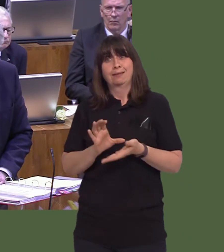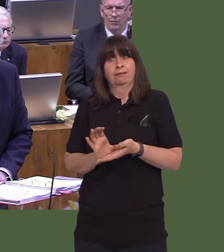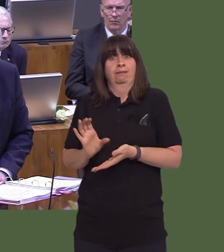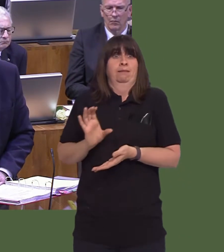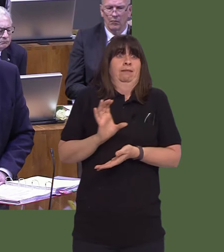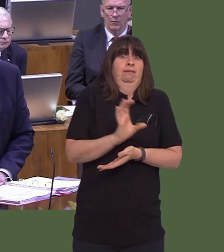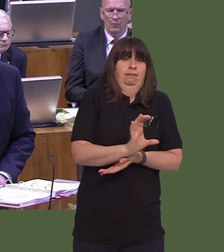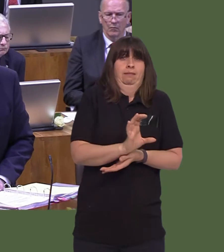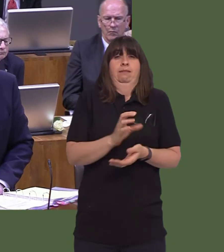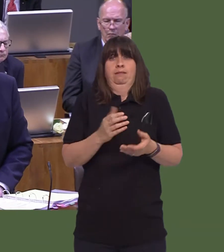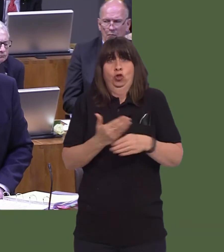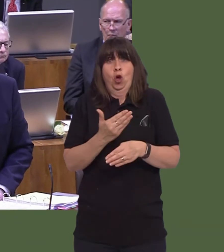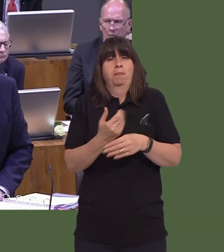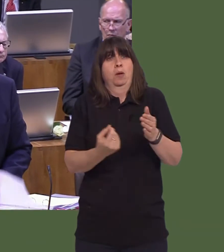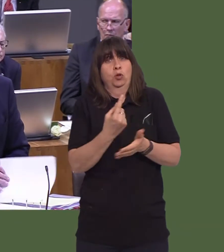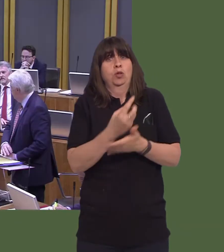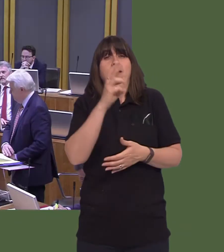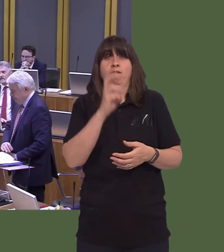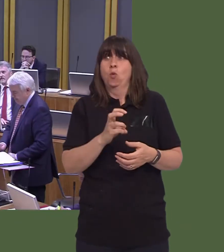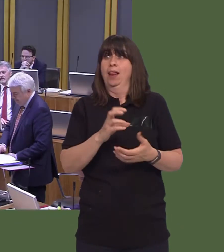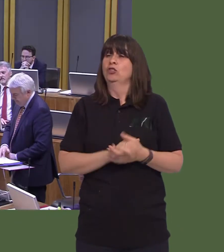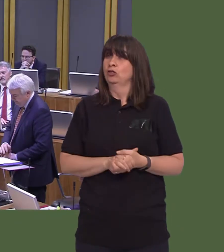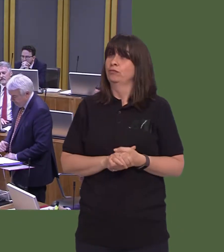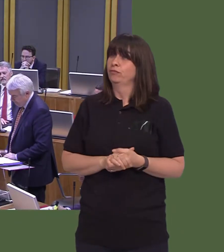jobs and opportunities for the Welsh supply chain. Jayne Bryant AM: Thank you, First Minister.